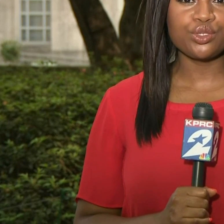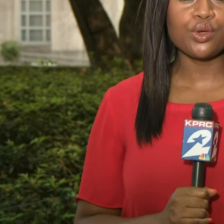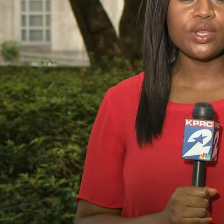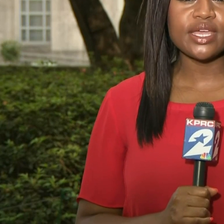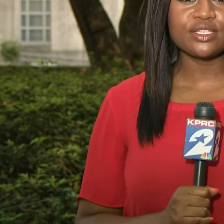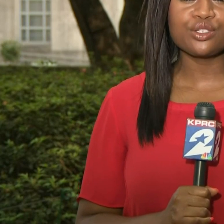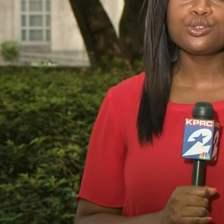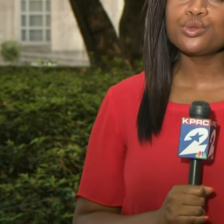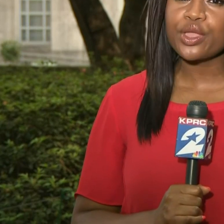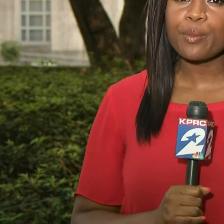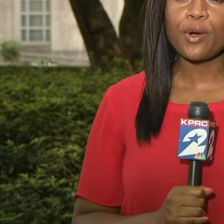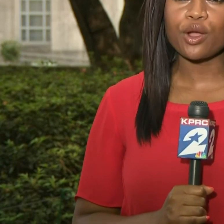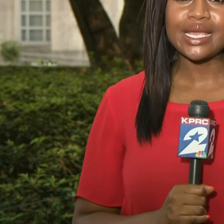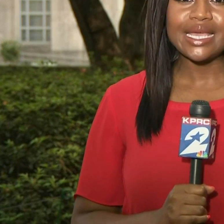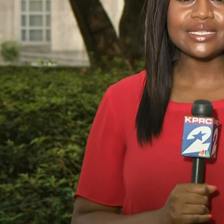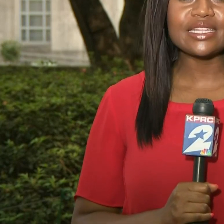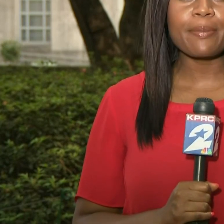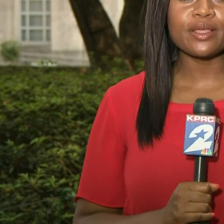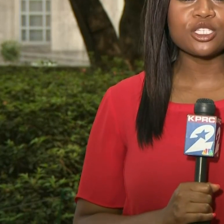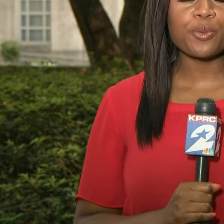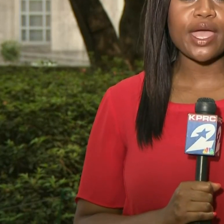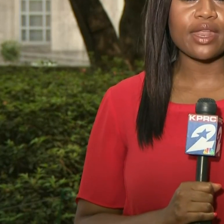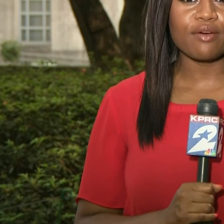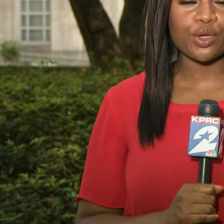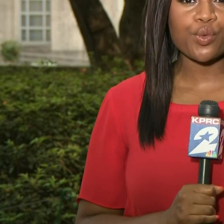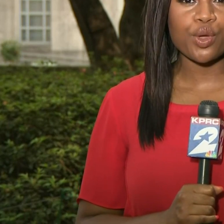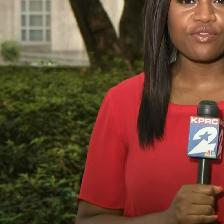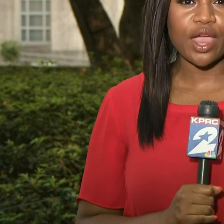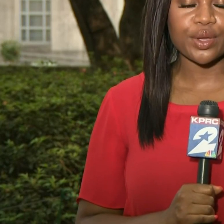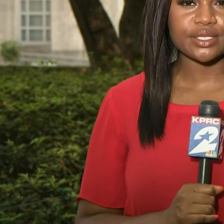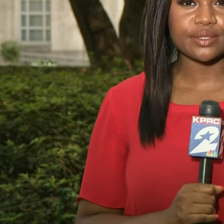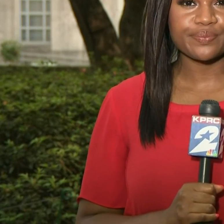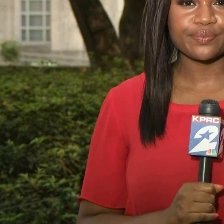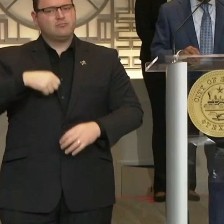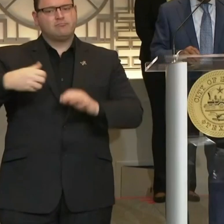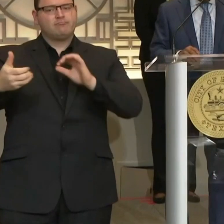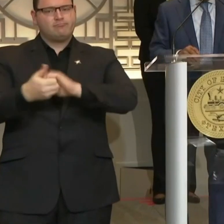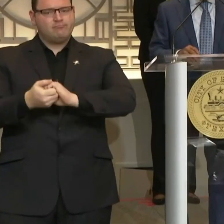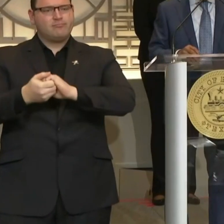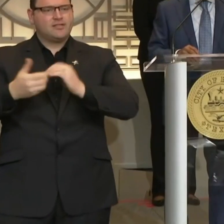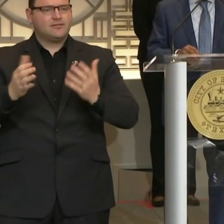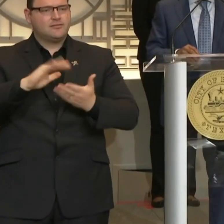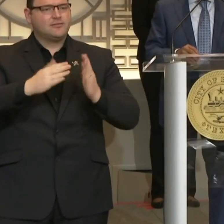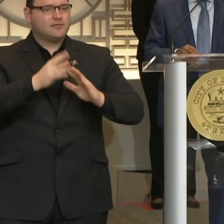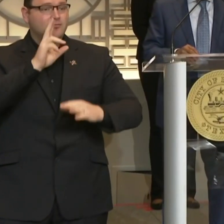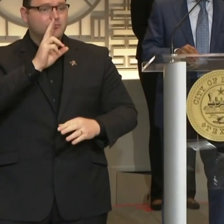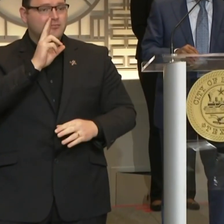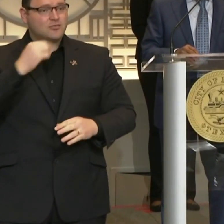IMMEDIATE PLANS FOR THE C.D.C. C TO ISSUE A LOCKDOWN ORDERING TO ISSUE A LOCKDOWN ORDERING RESIDENTS TO STAY AT HOME BUT RESIDENTS TO STAY AT HOME BUT HE’S ASKING ALL HOUSTON GENERALS HE’S ASKING ALL HOUSTON GENERALS TO DO THEIR PART SOME STOPPING